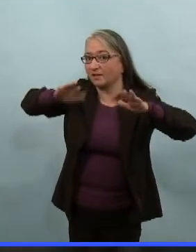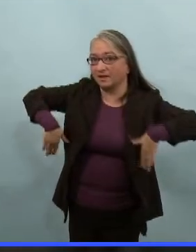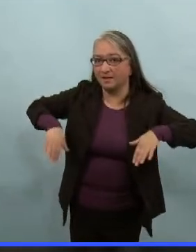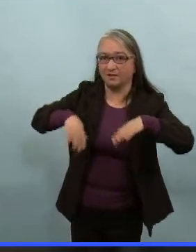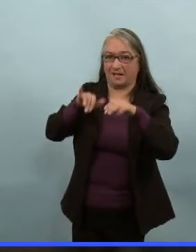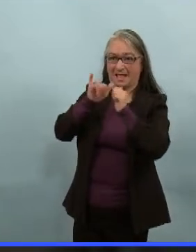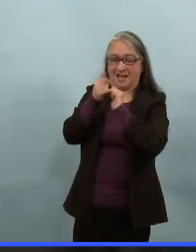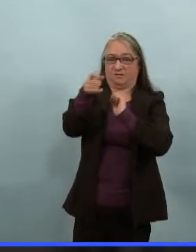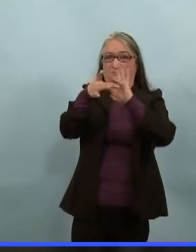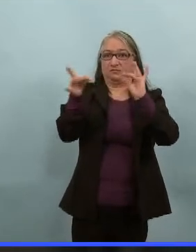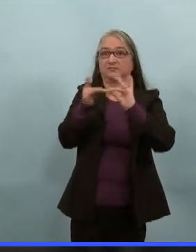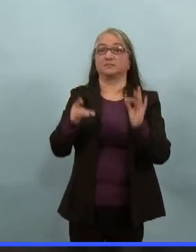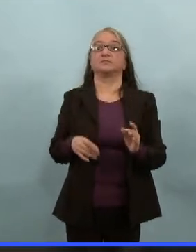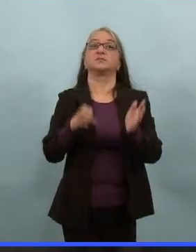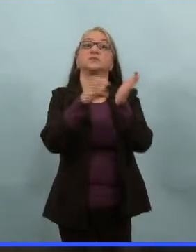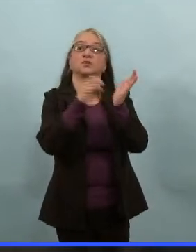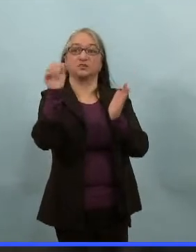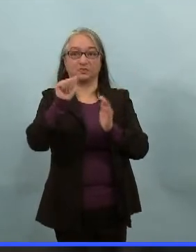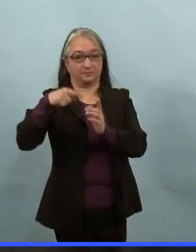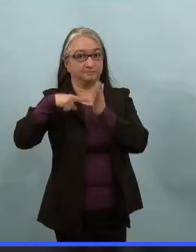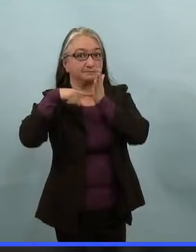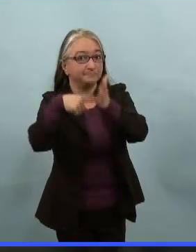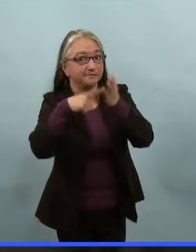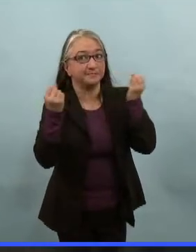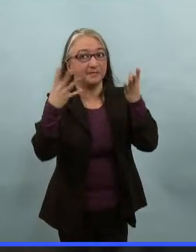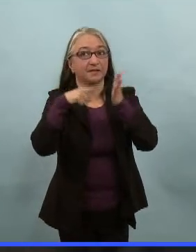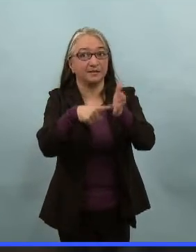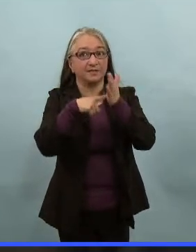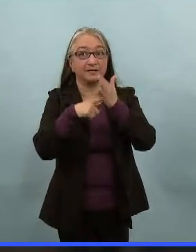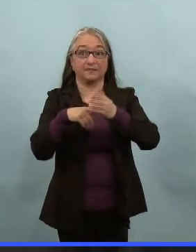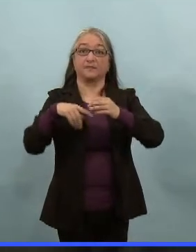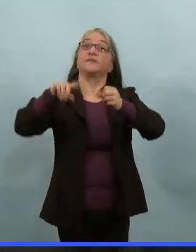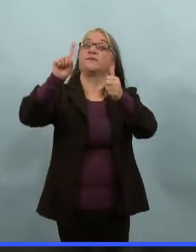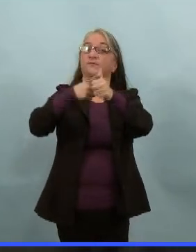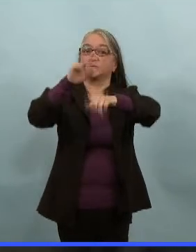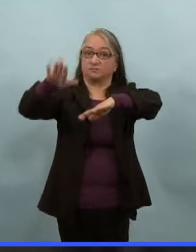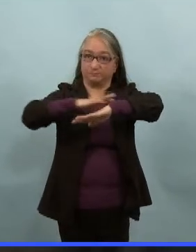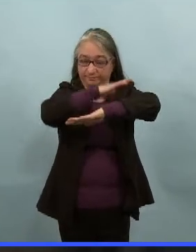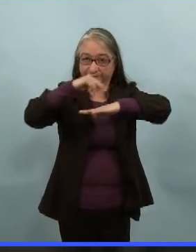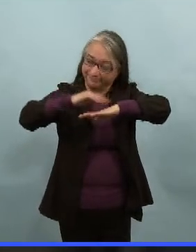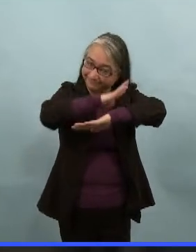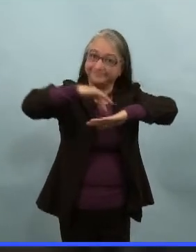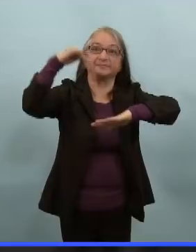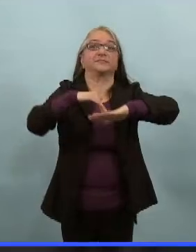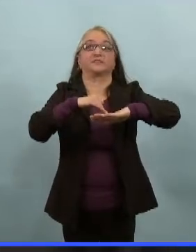they are also sent for pcr and sequencing as well so even when we do rapid antigen tests in some of